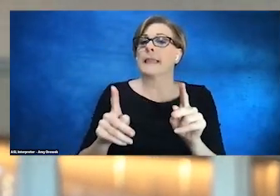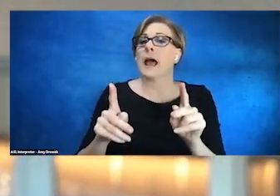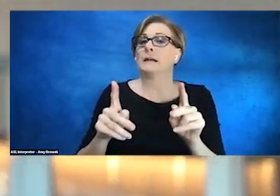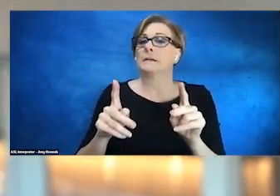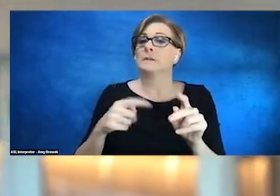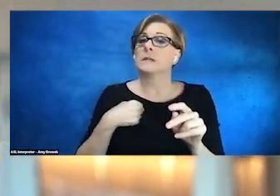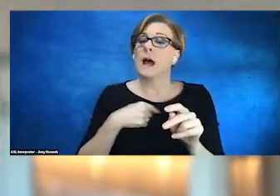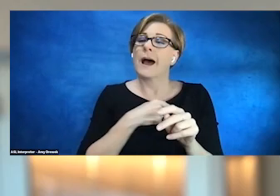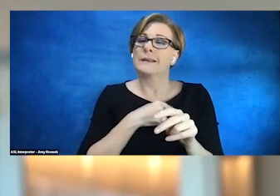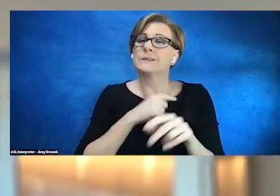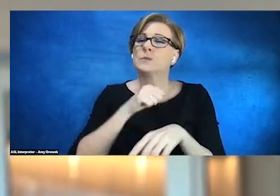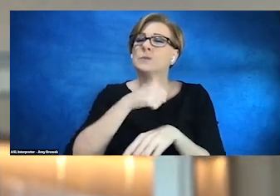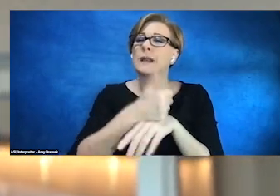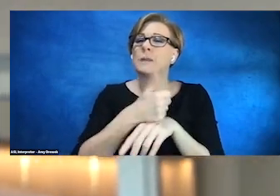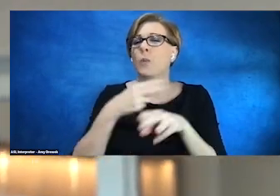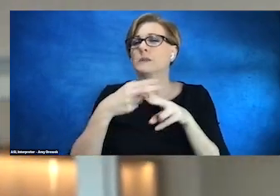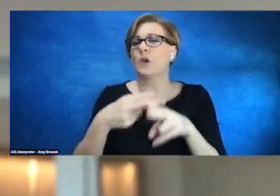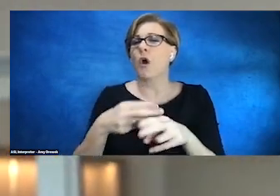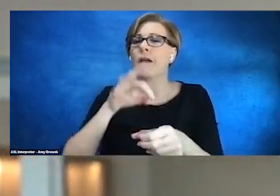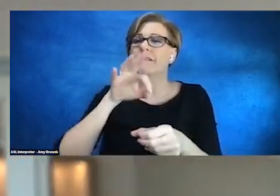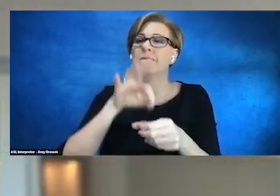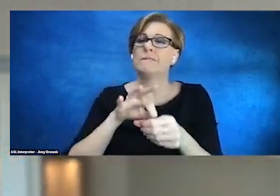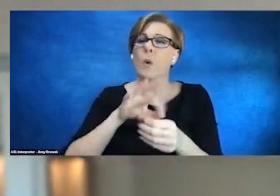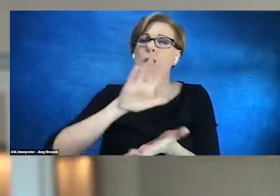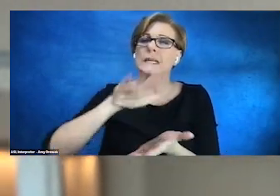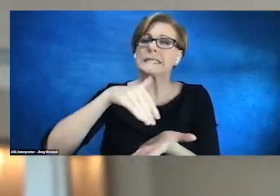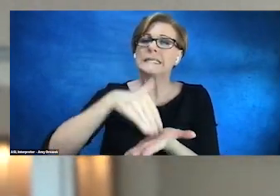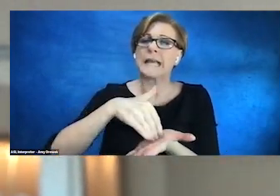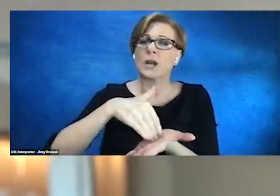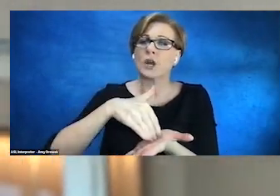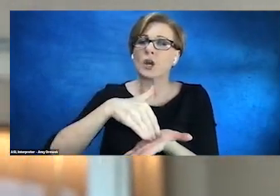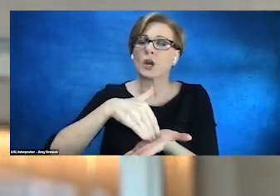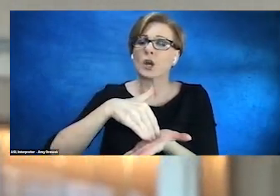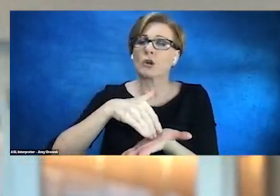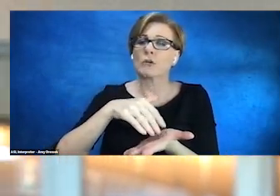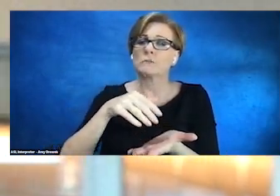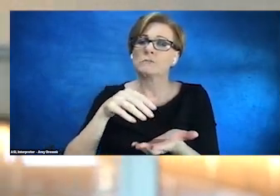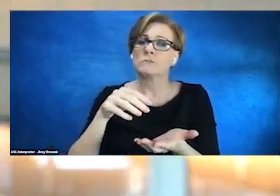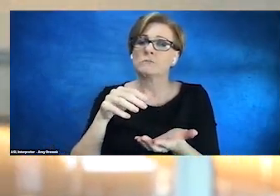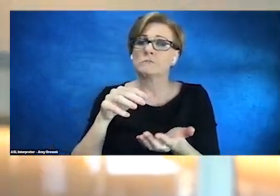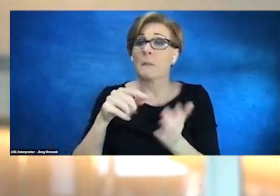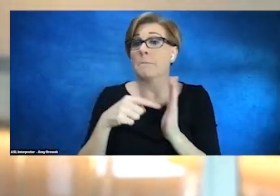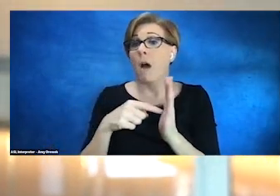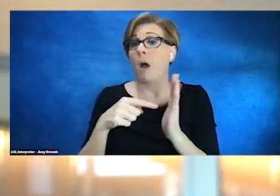advantages of a Vote Center model is that it reduces provisional ballots significantly